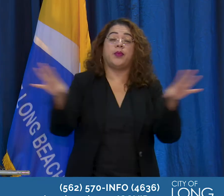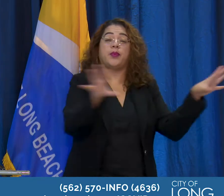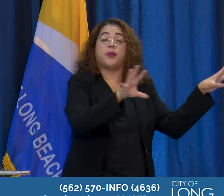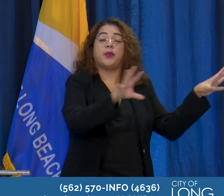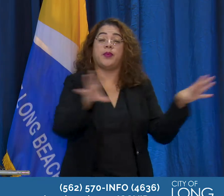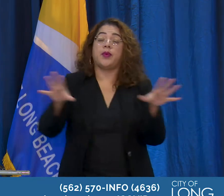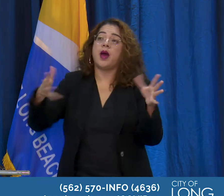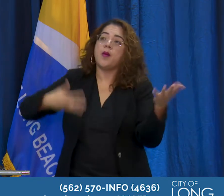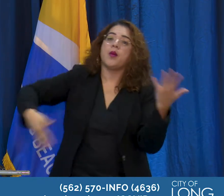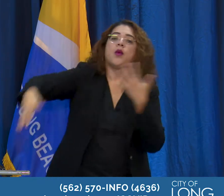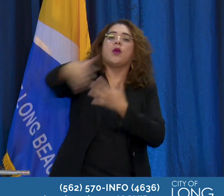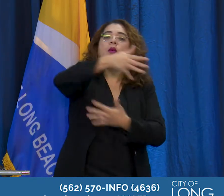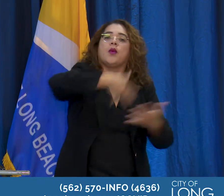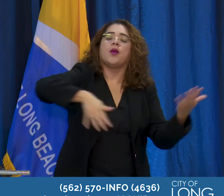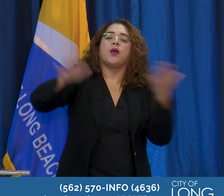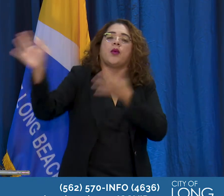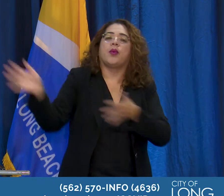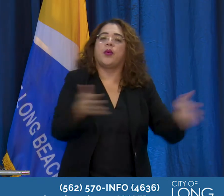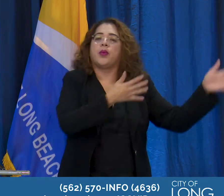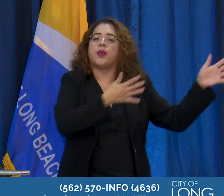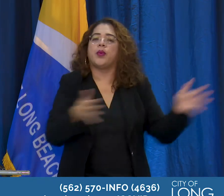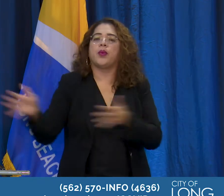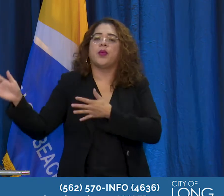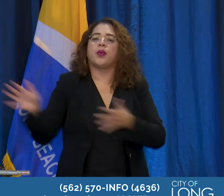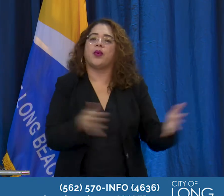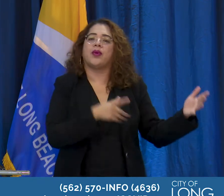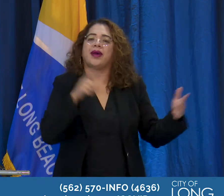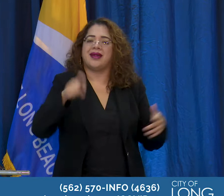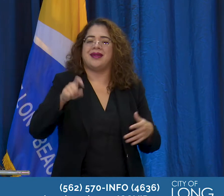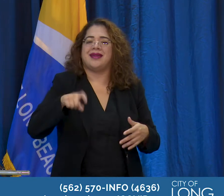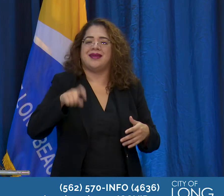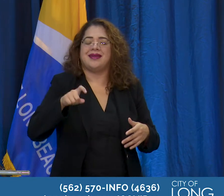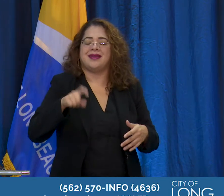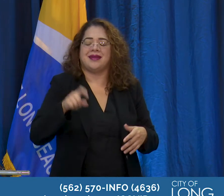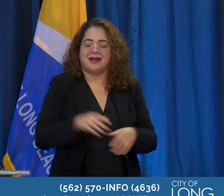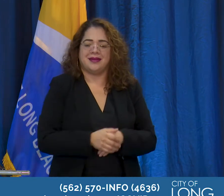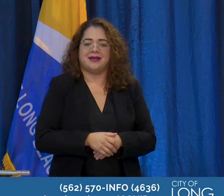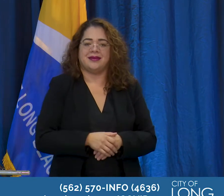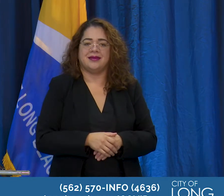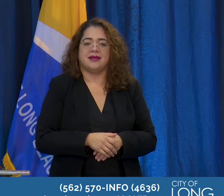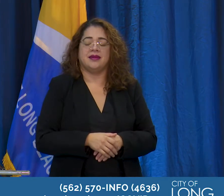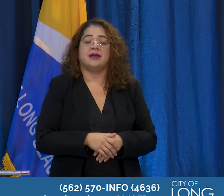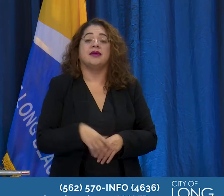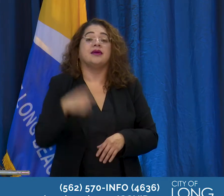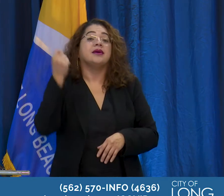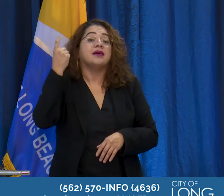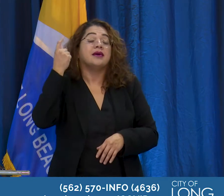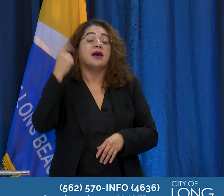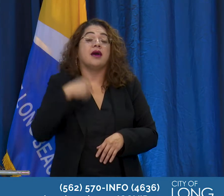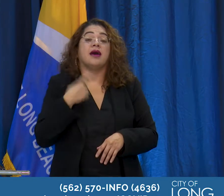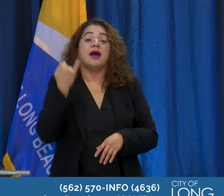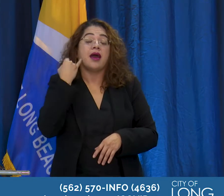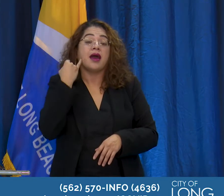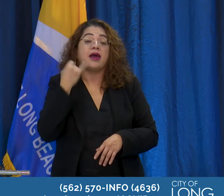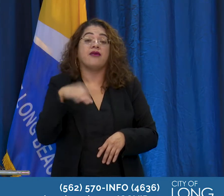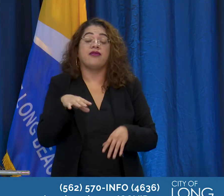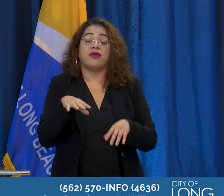More air movement means that the virus can disperse faster when means there's a reduced